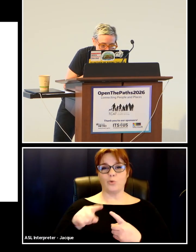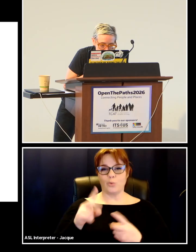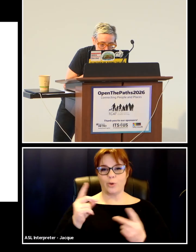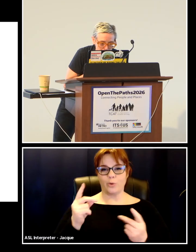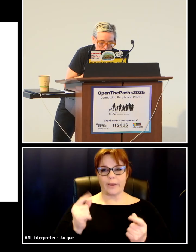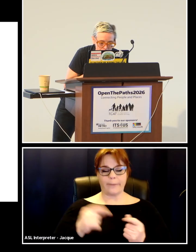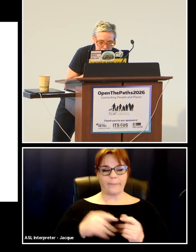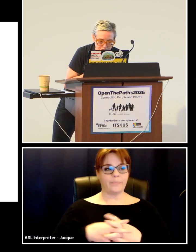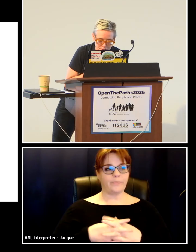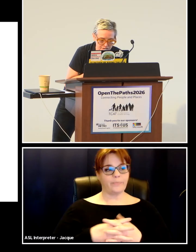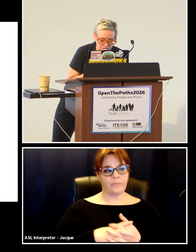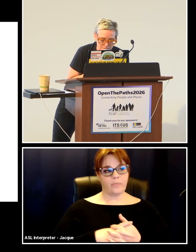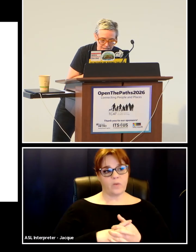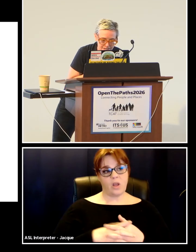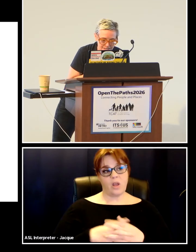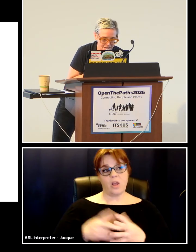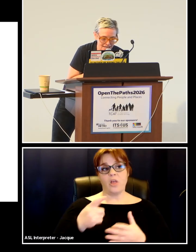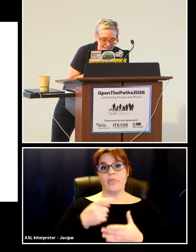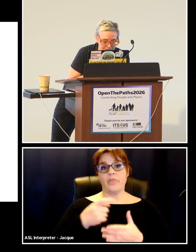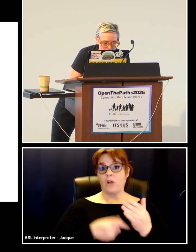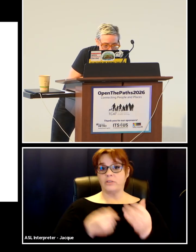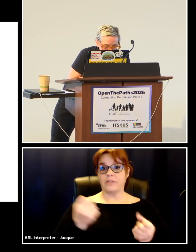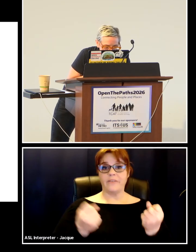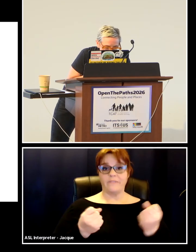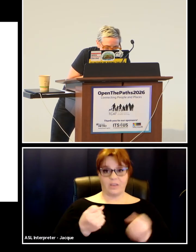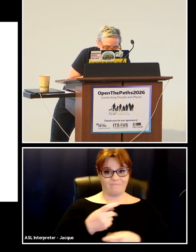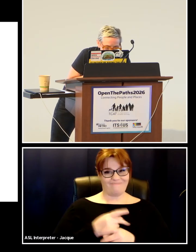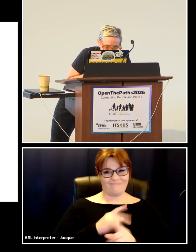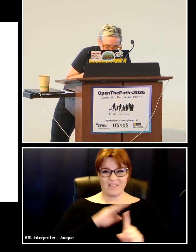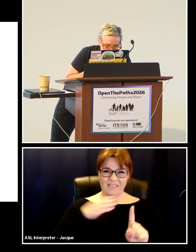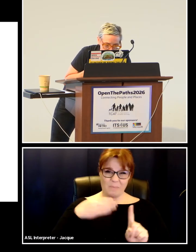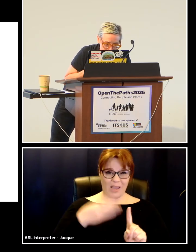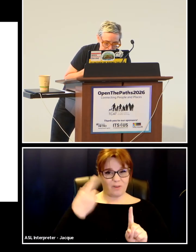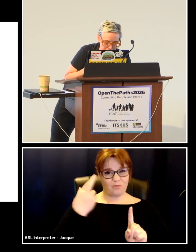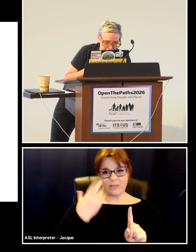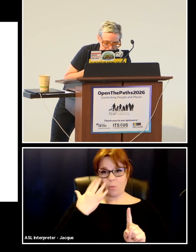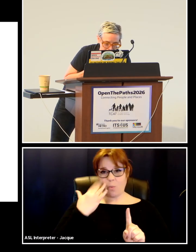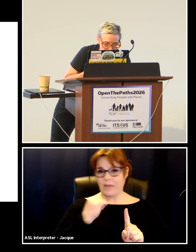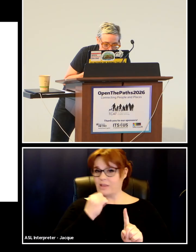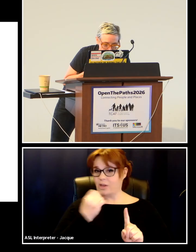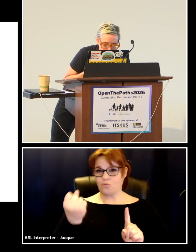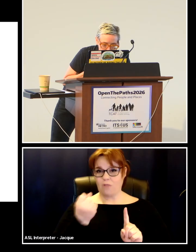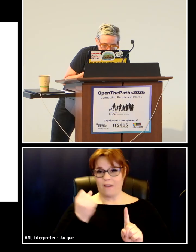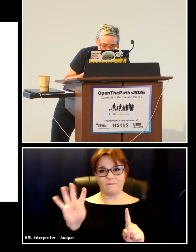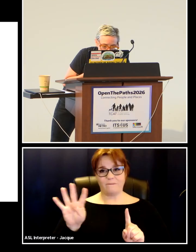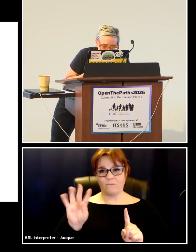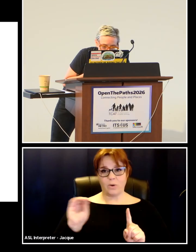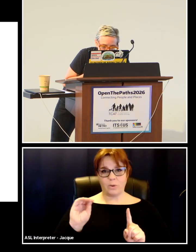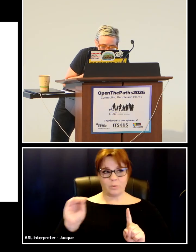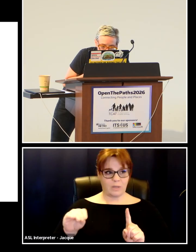Uh, so the cost of vehicle and maintenance, that's the main one, right? At 40%. Um, 28%